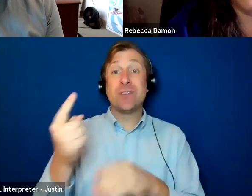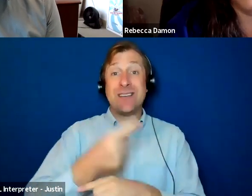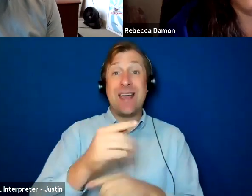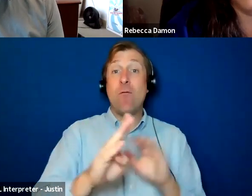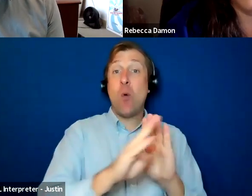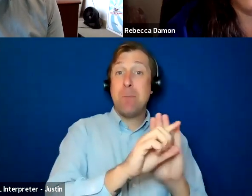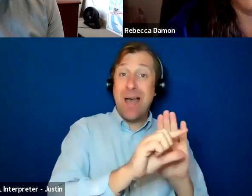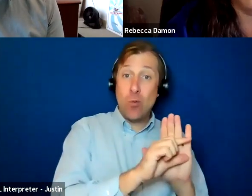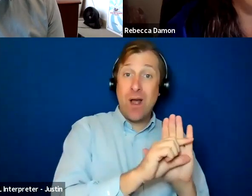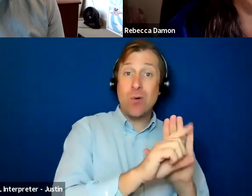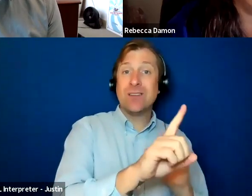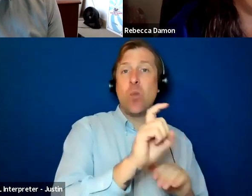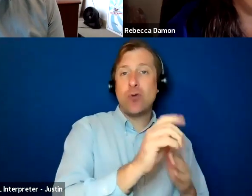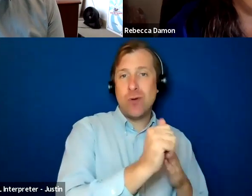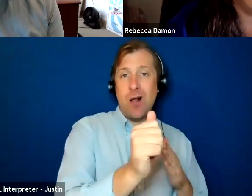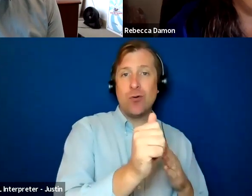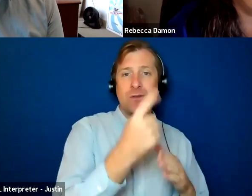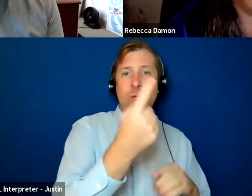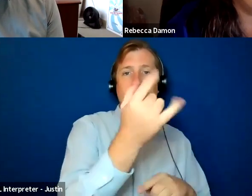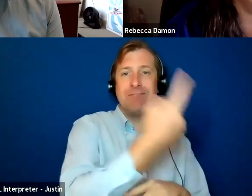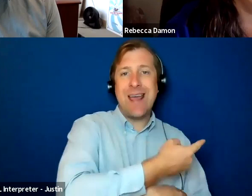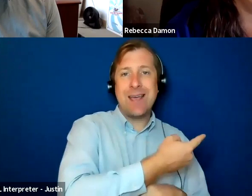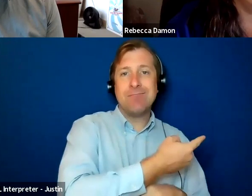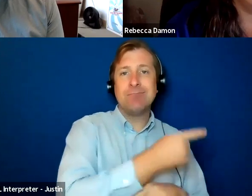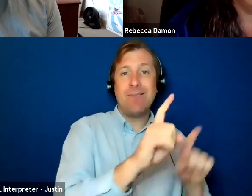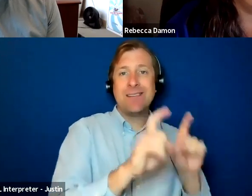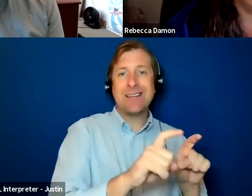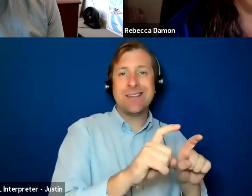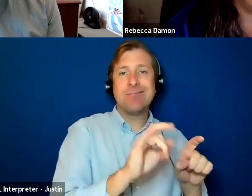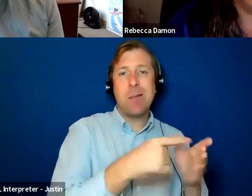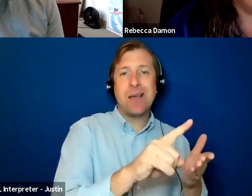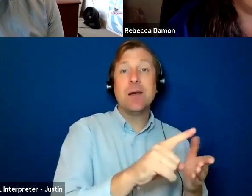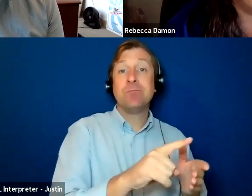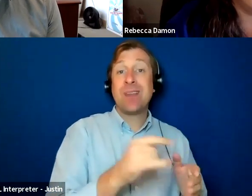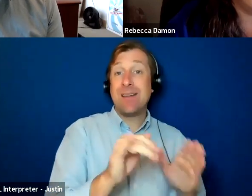in which case it's $100 for that day of testing. And if you're a background performer only,